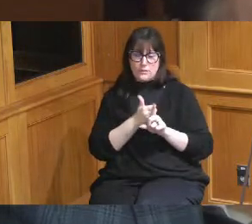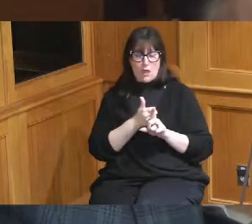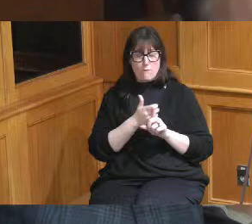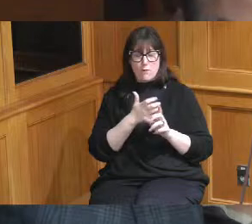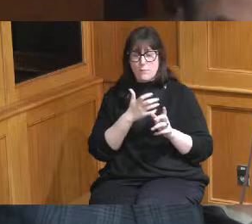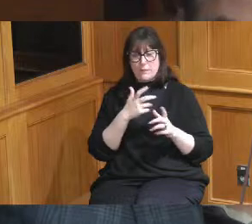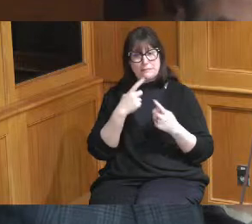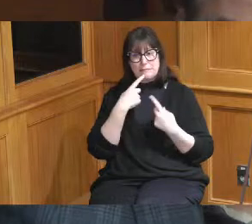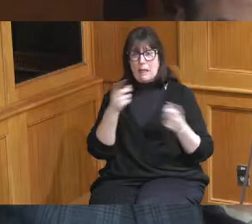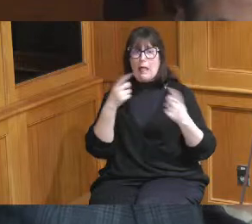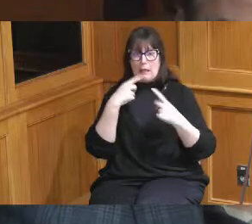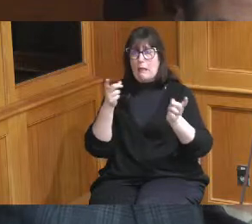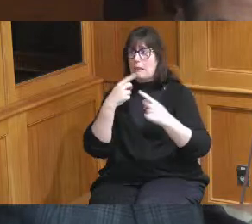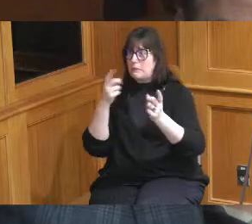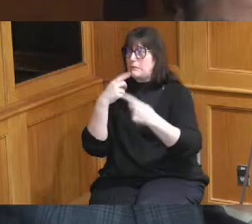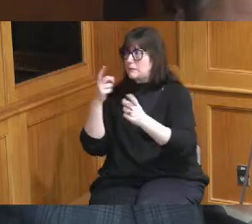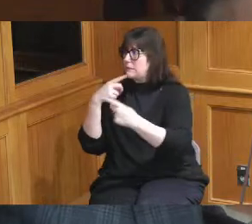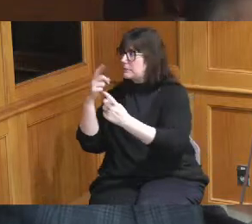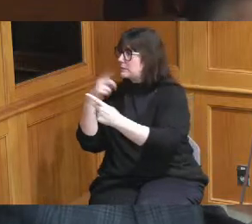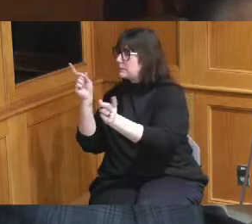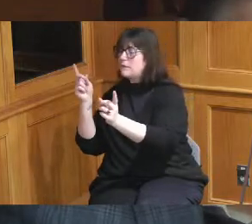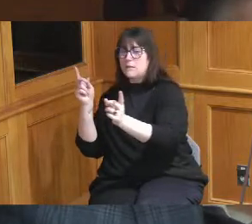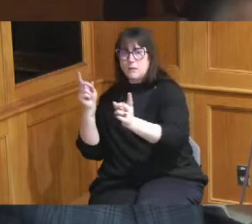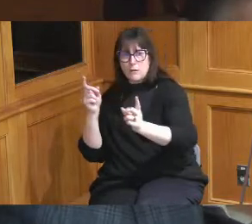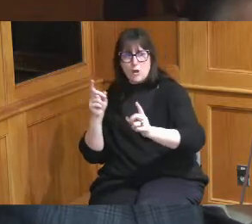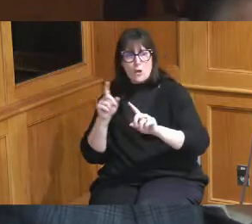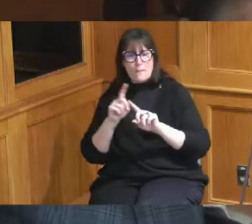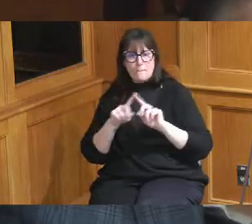sometimes people think you know that doesn't have anything to do with me right now and I've